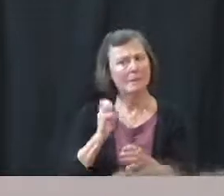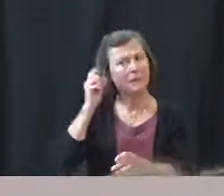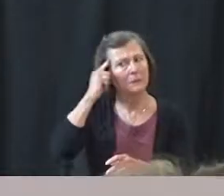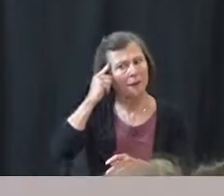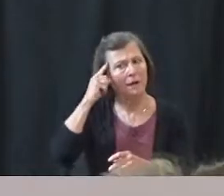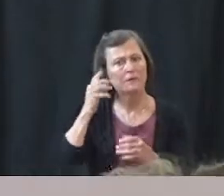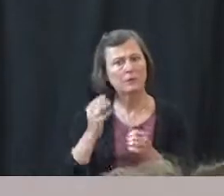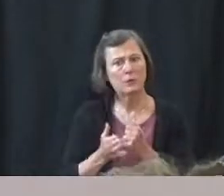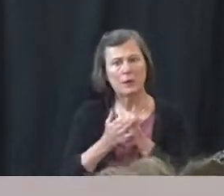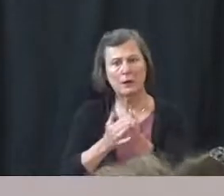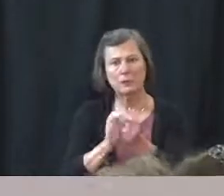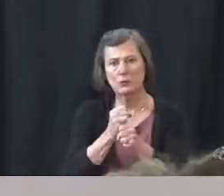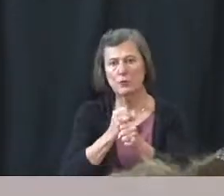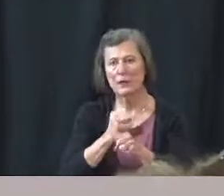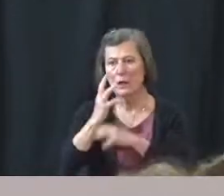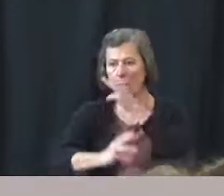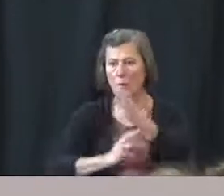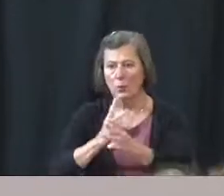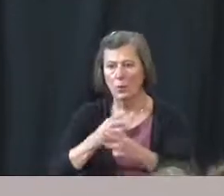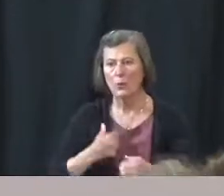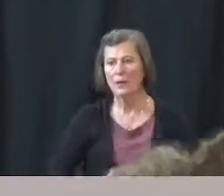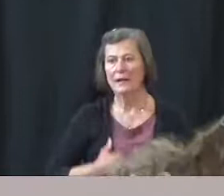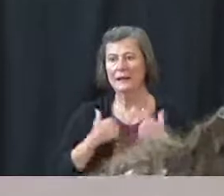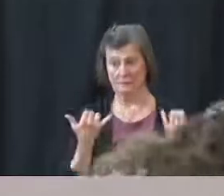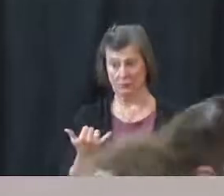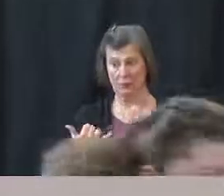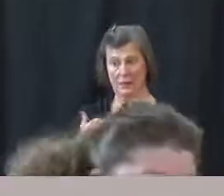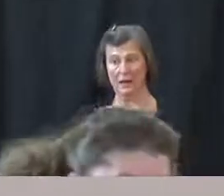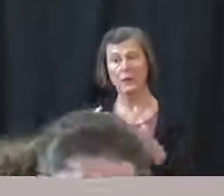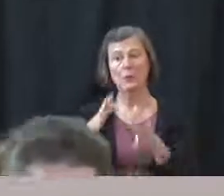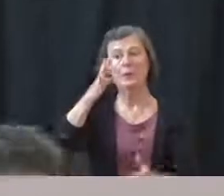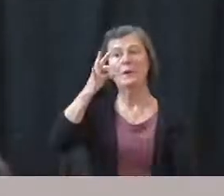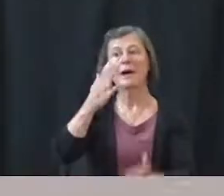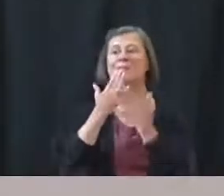in today, with a spirit of gratitude. Welcome again.